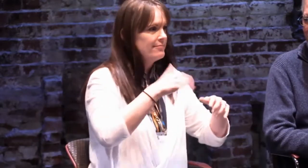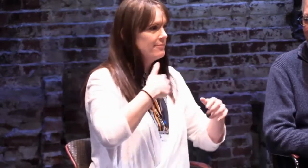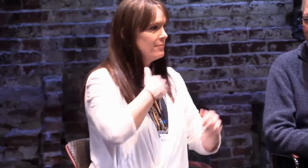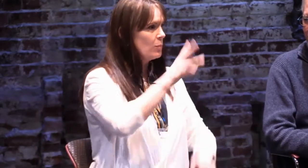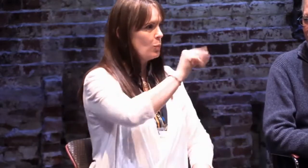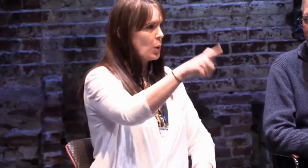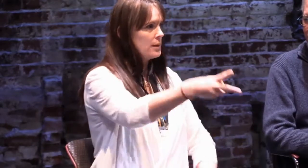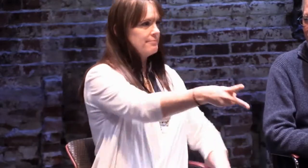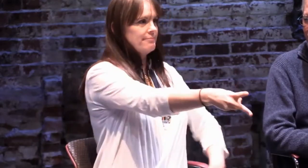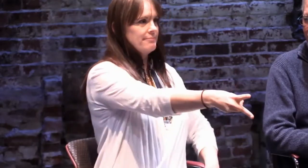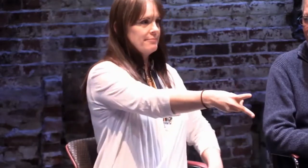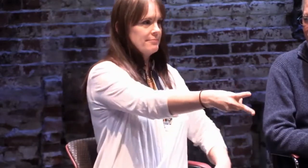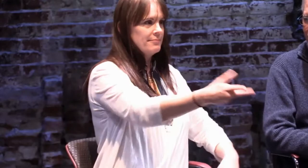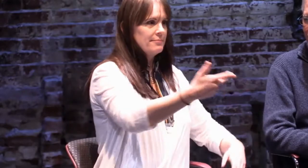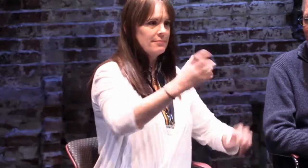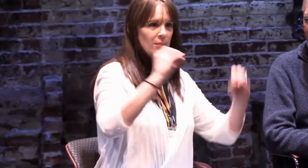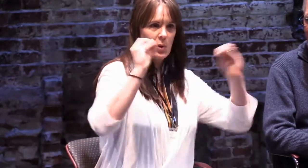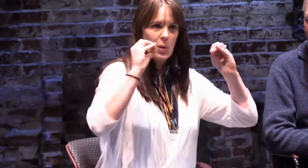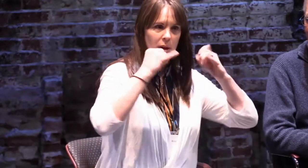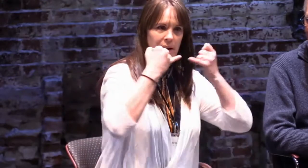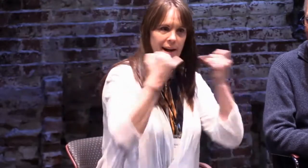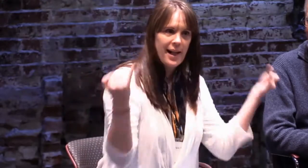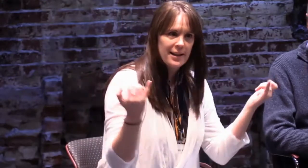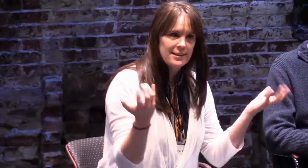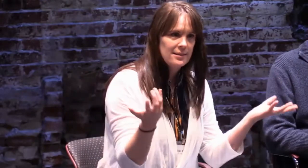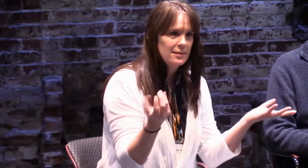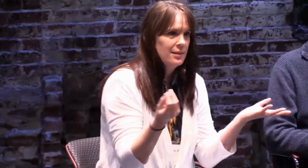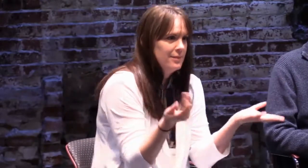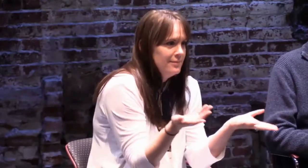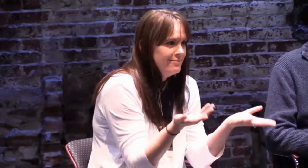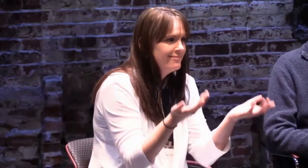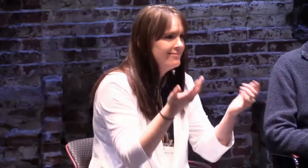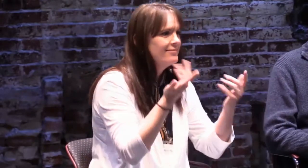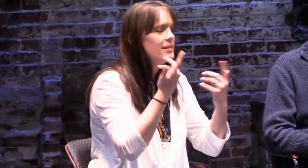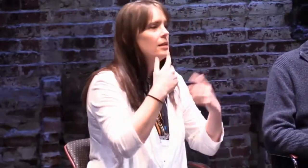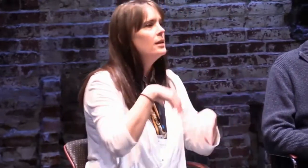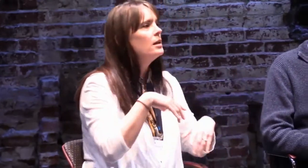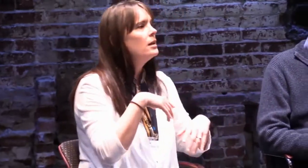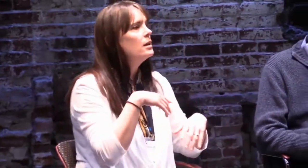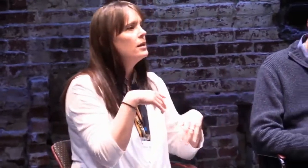but anyway, some peripheral roles, as a prop, essentially. Something without line.